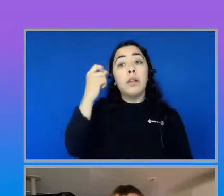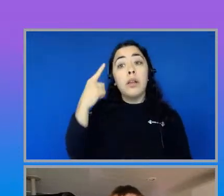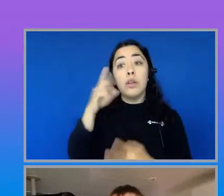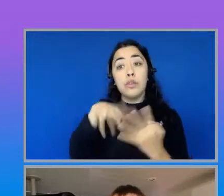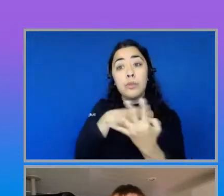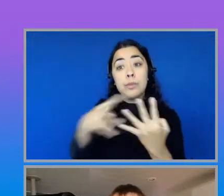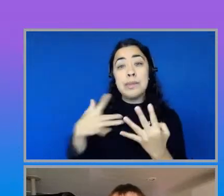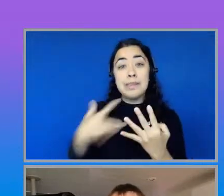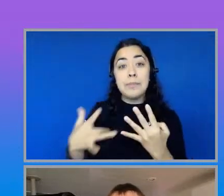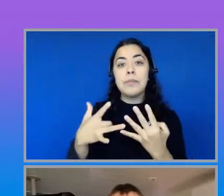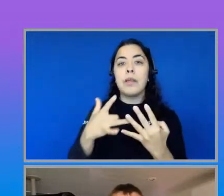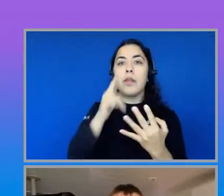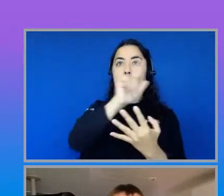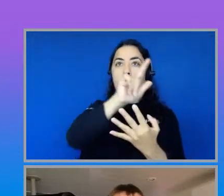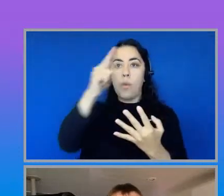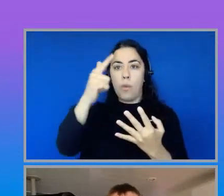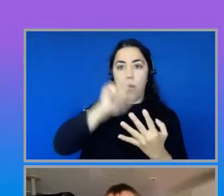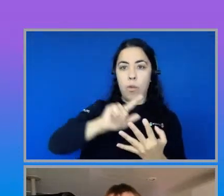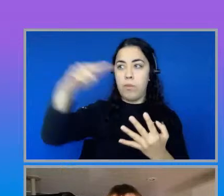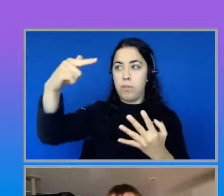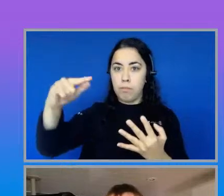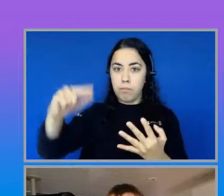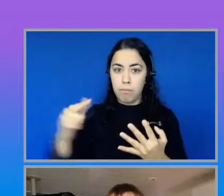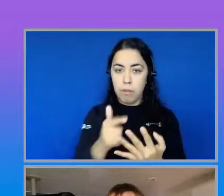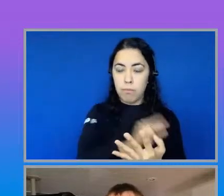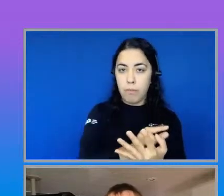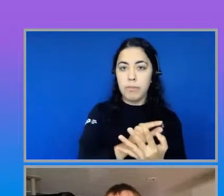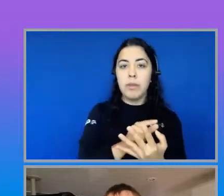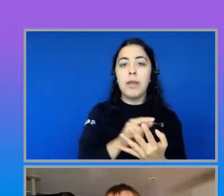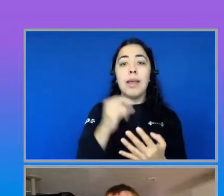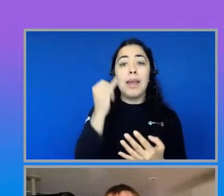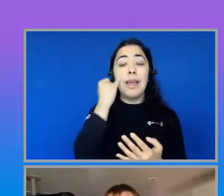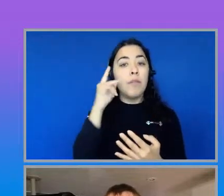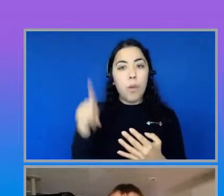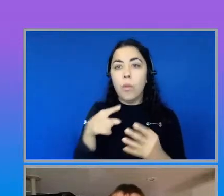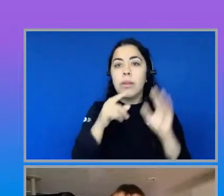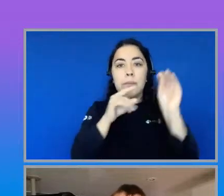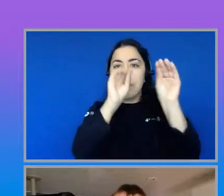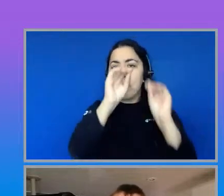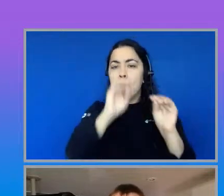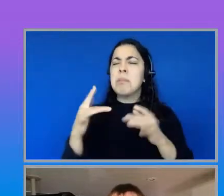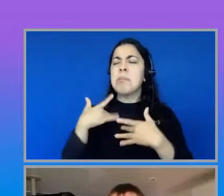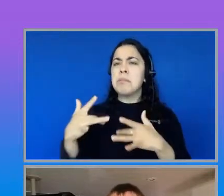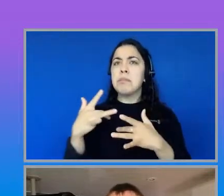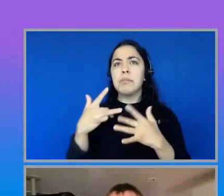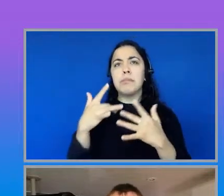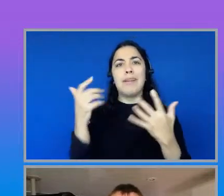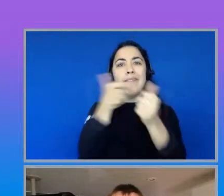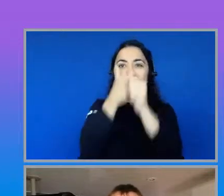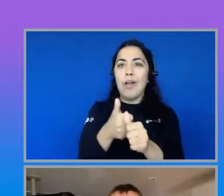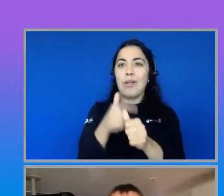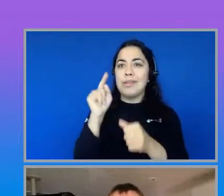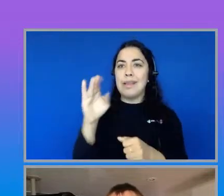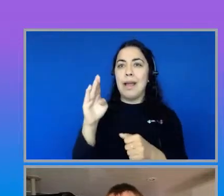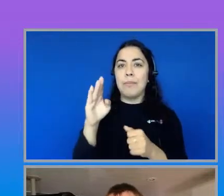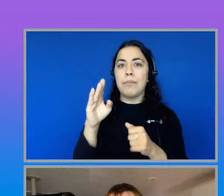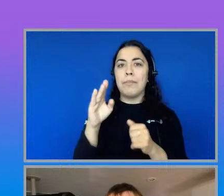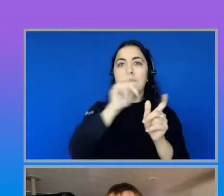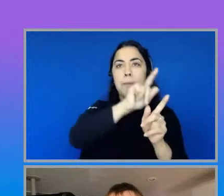only got auto placed items they'll end up with a reasonable tab order. So in the example on